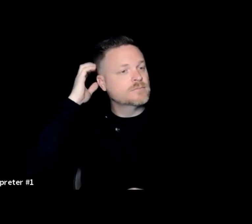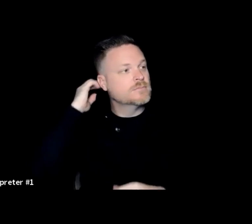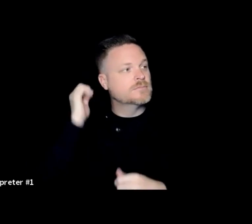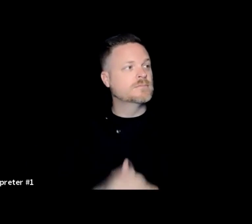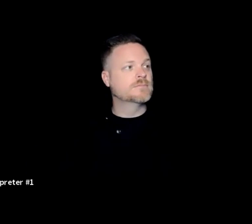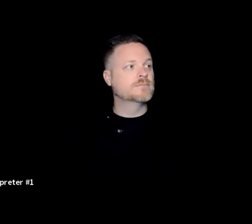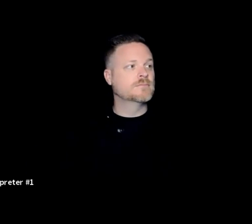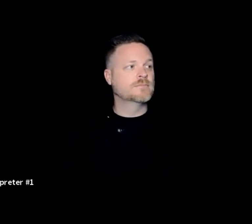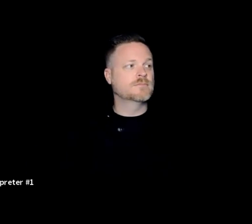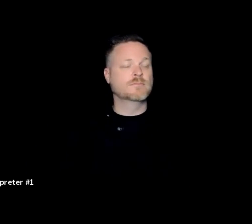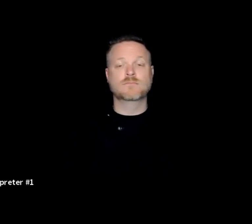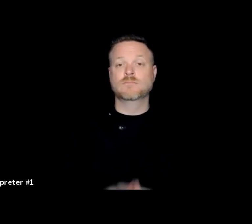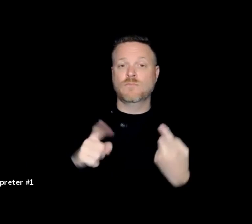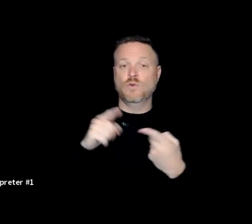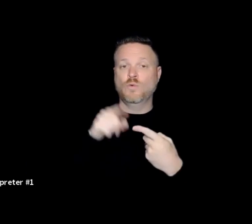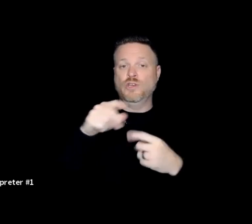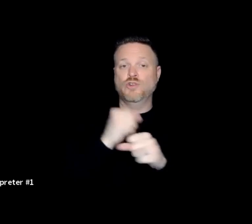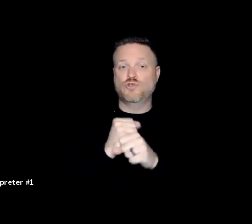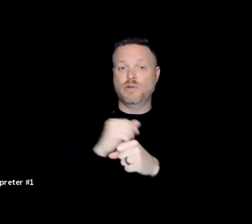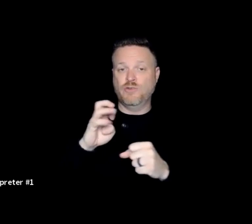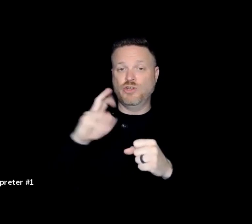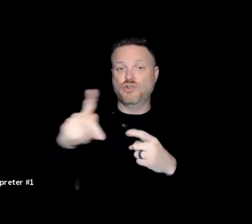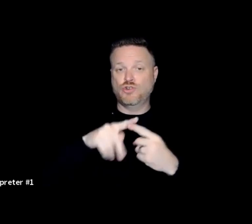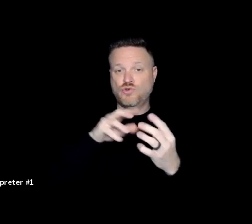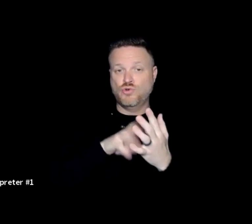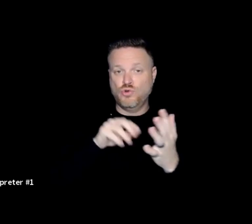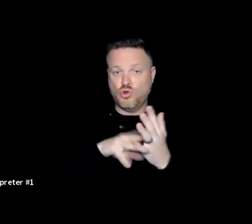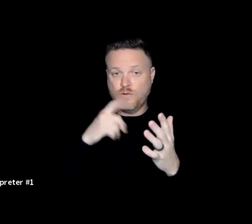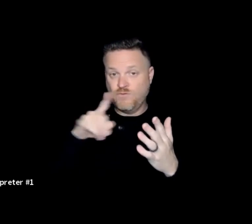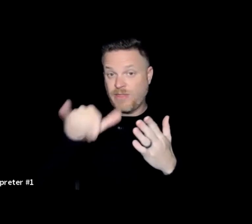So when you are creating return to learn for a school, you have to allow the school to create,